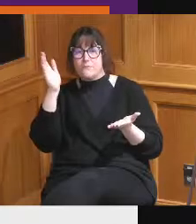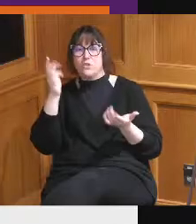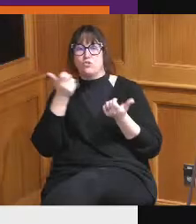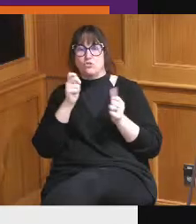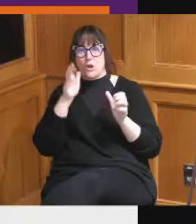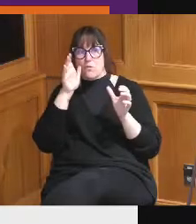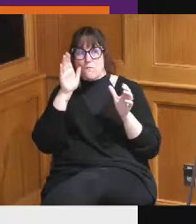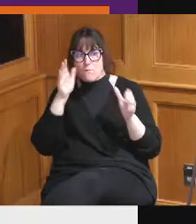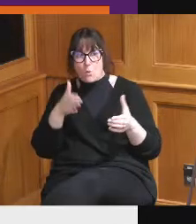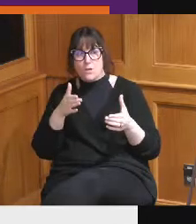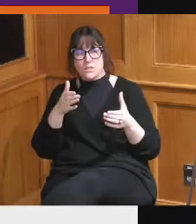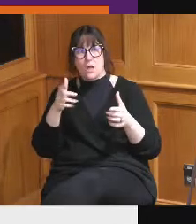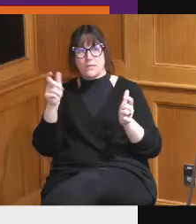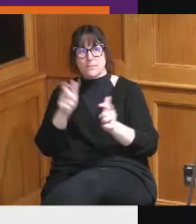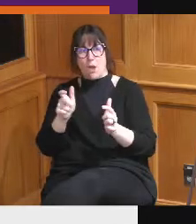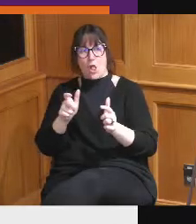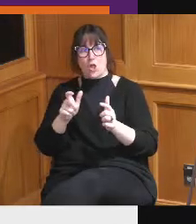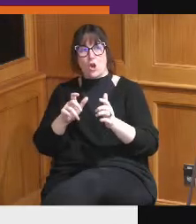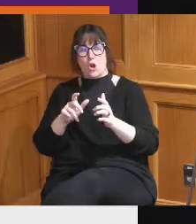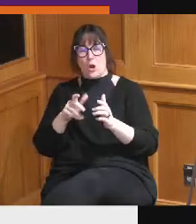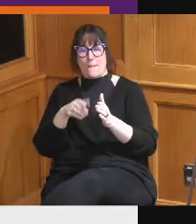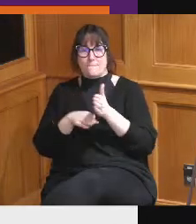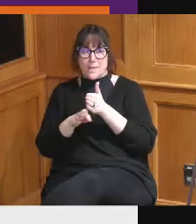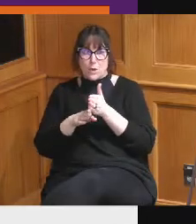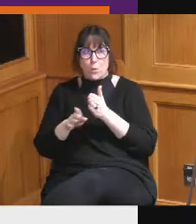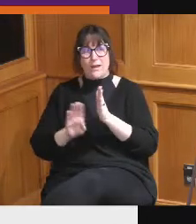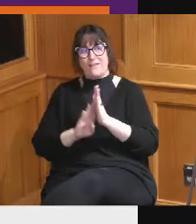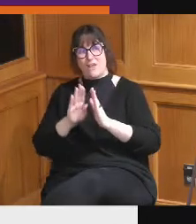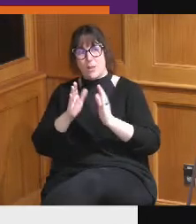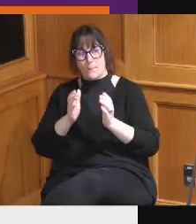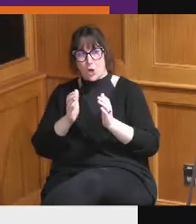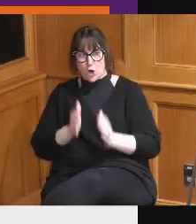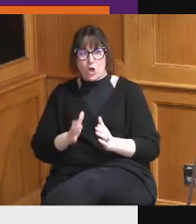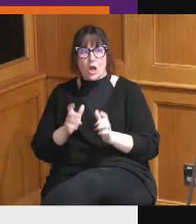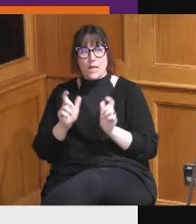minority developers SM focusing on smaller projects focusing on Geographic diversity